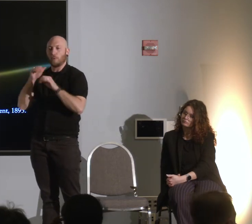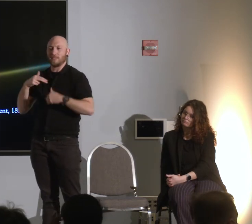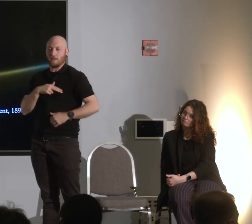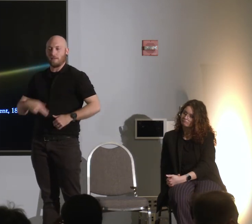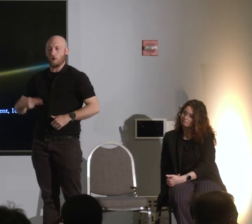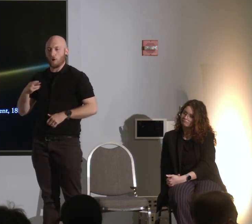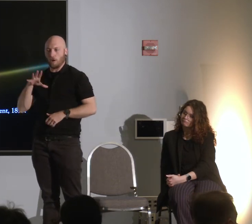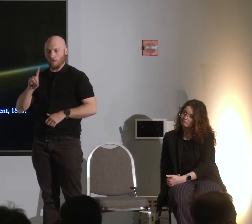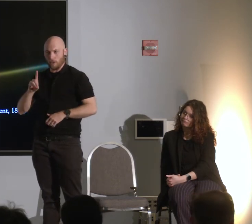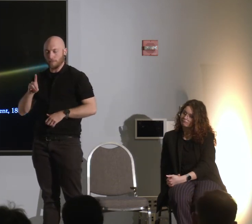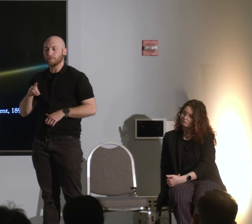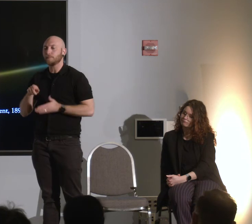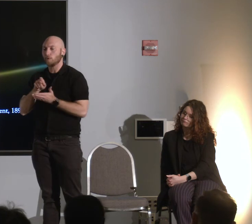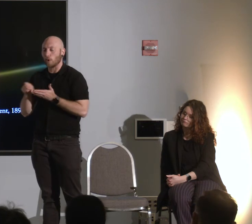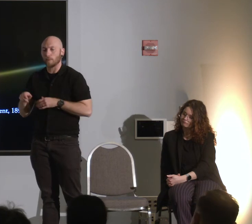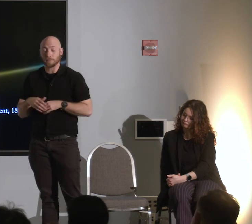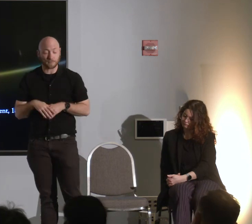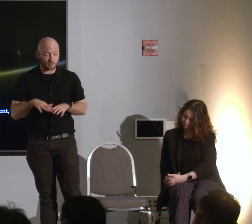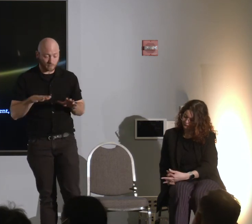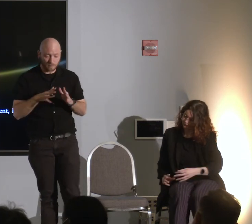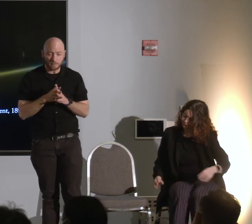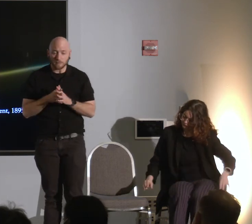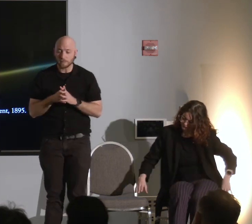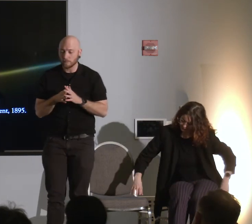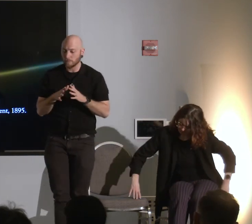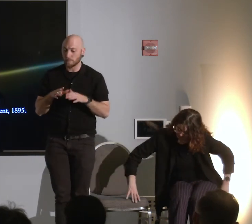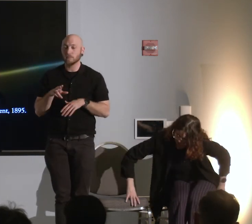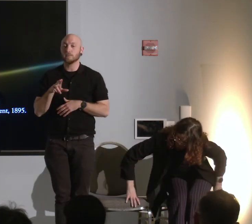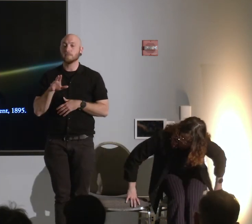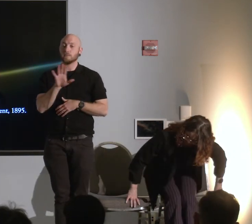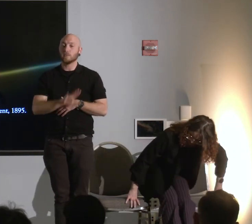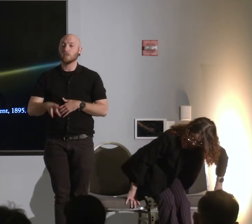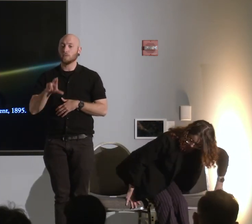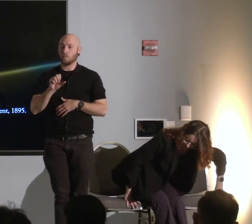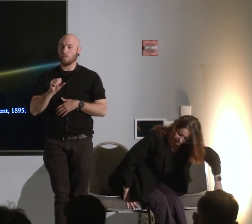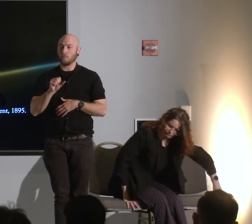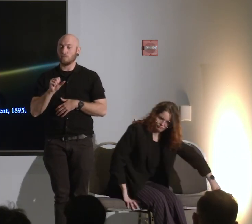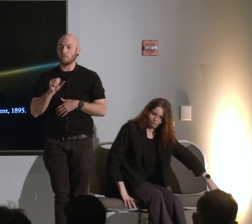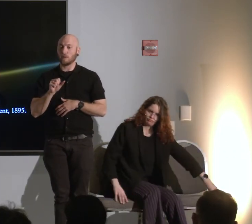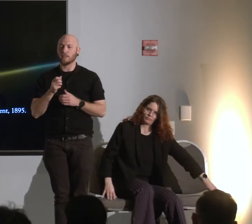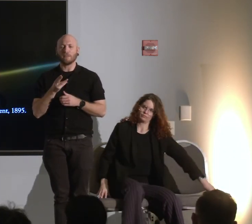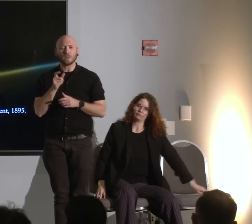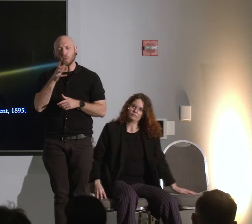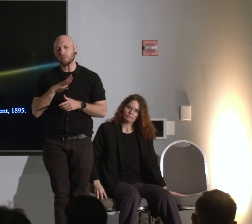Rick, few men have done better service. Service beneficent not only to his own generation,